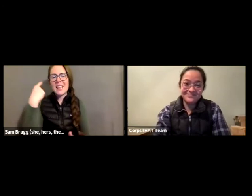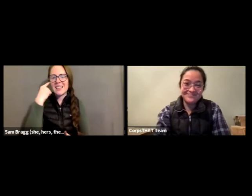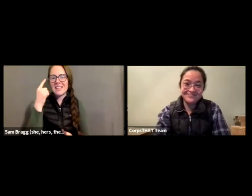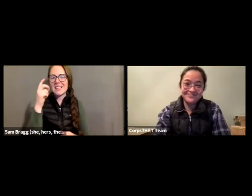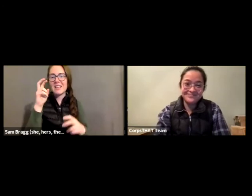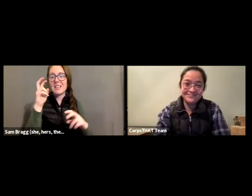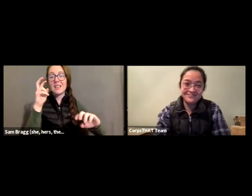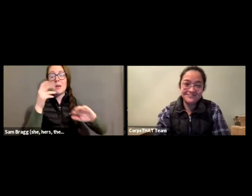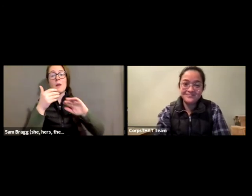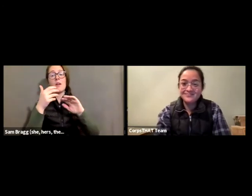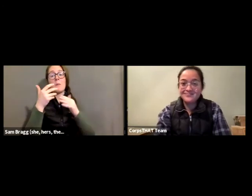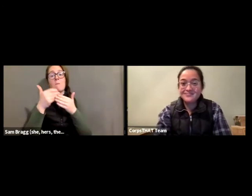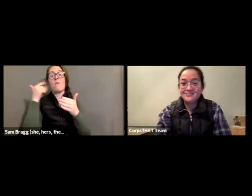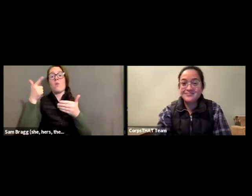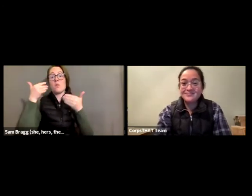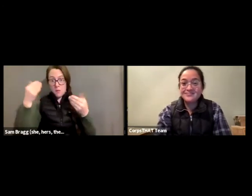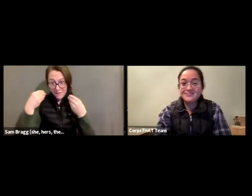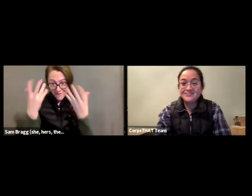in every state having different rules